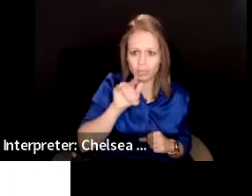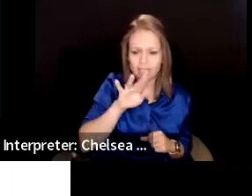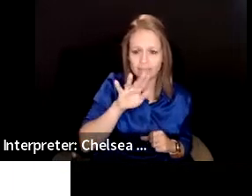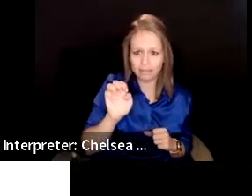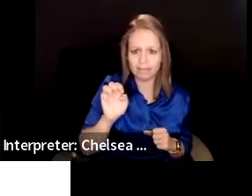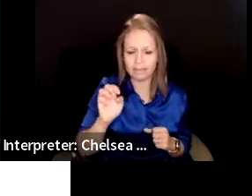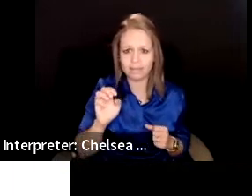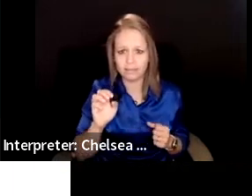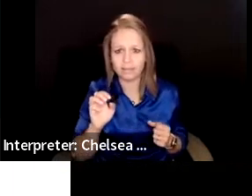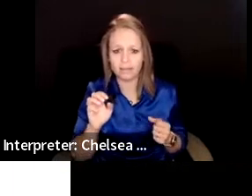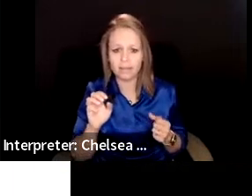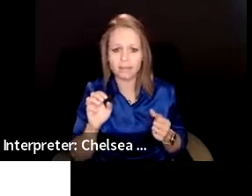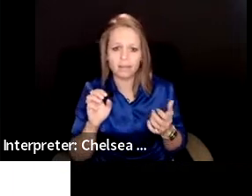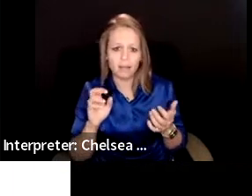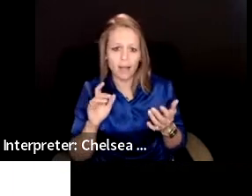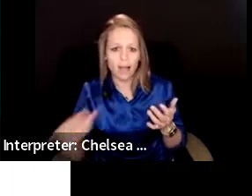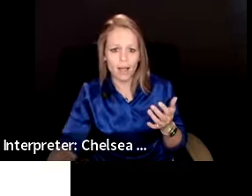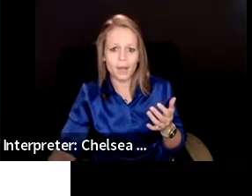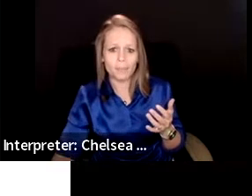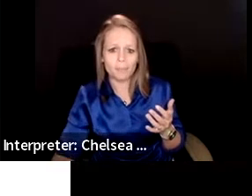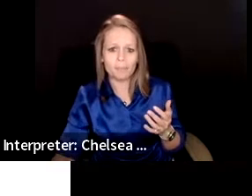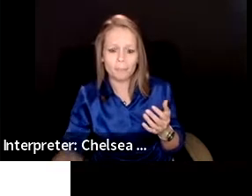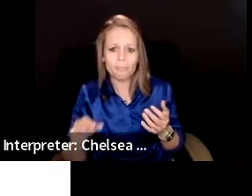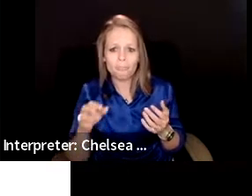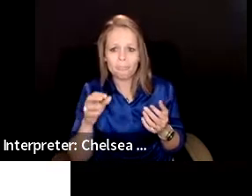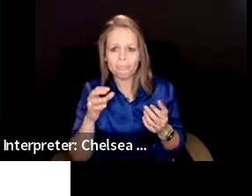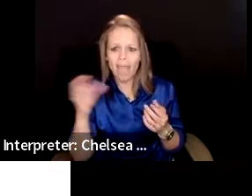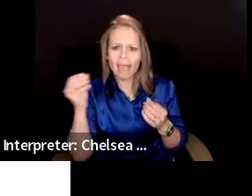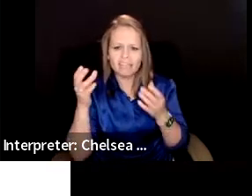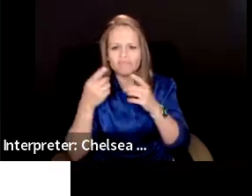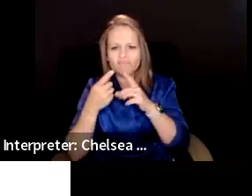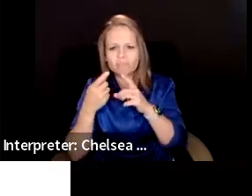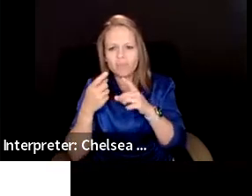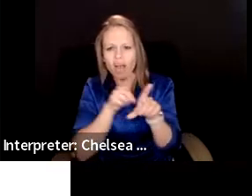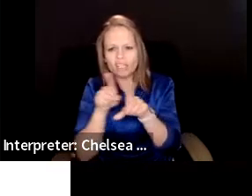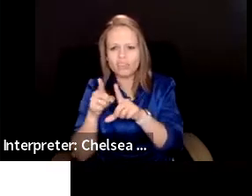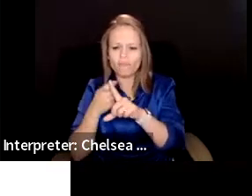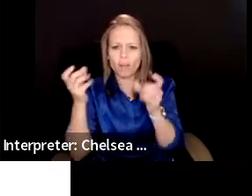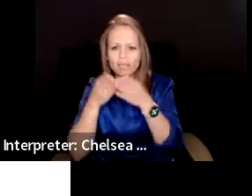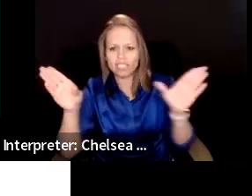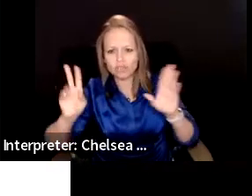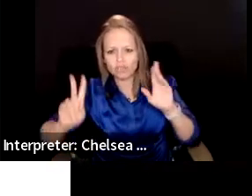I'm happy to talk more about this later to get in contact with anyone who has further questions.